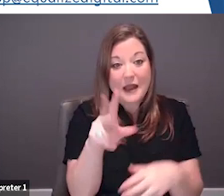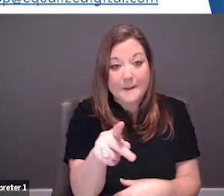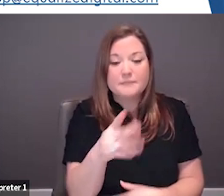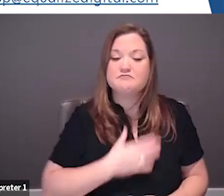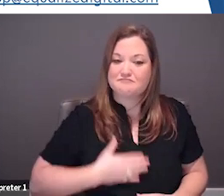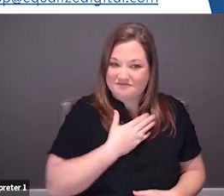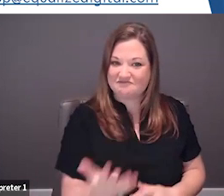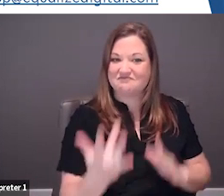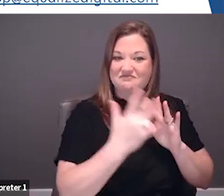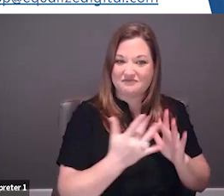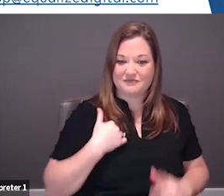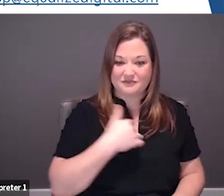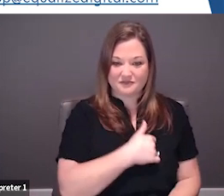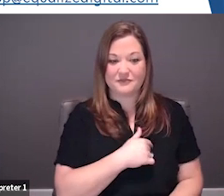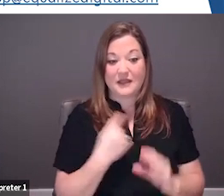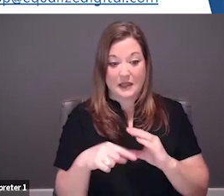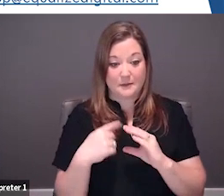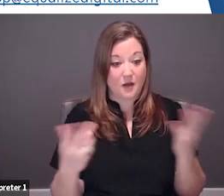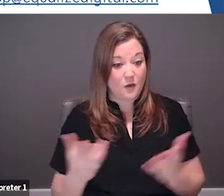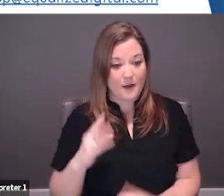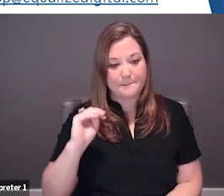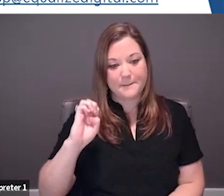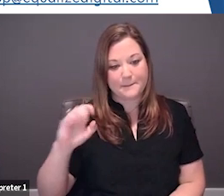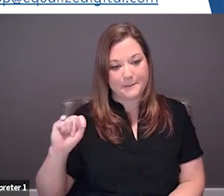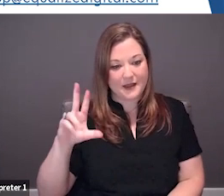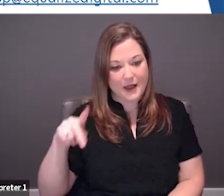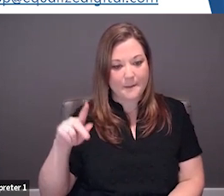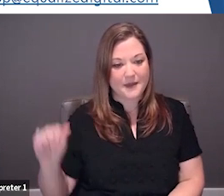You can email meetup@equalizedigital.com.